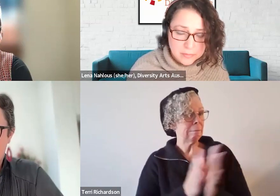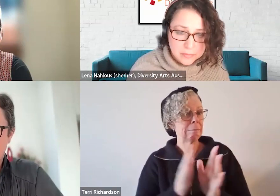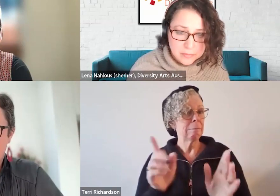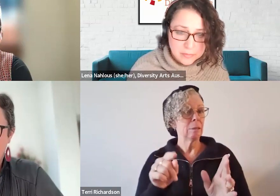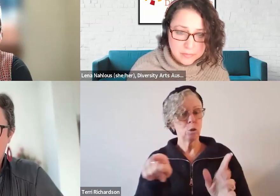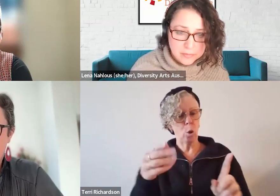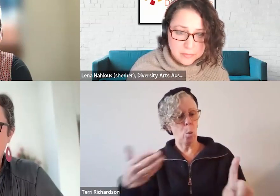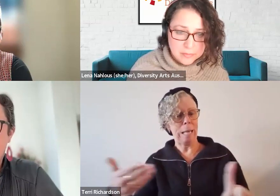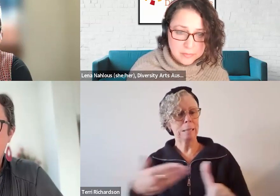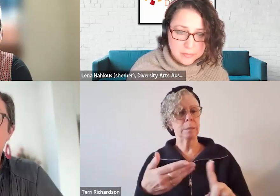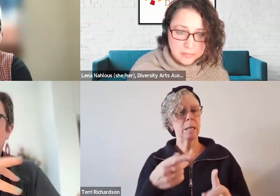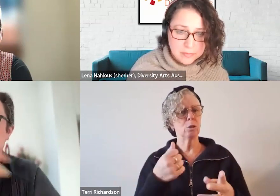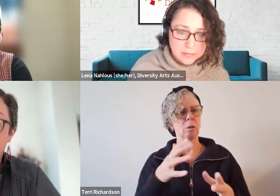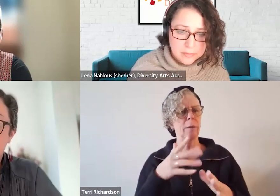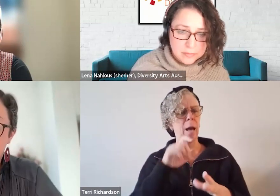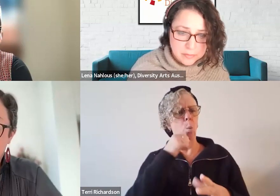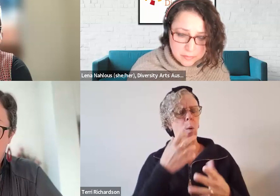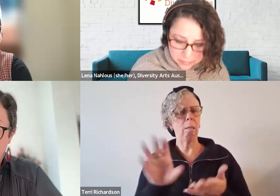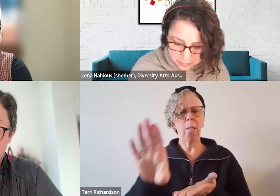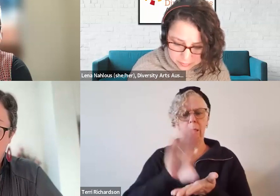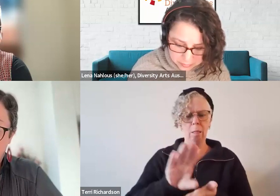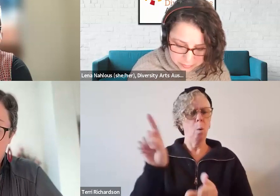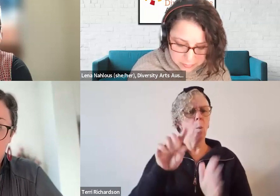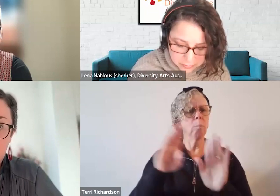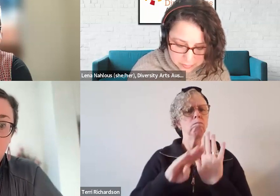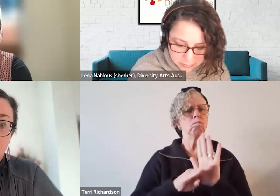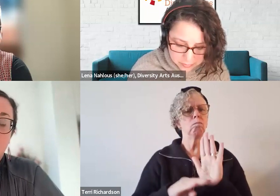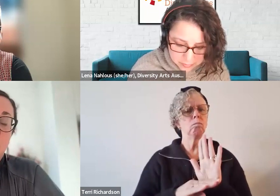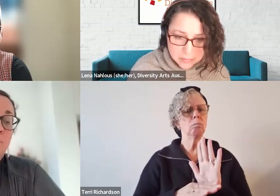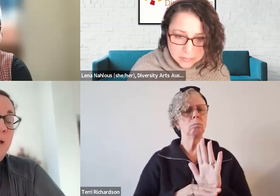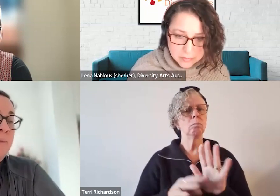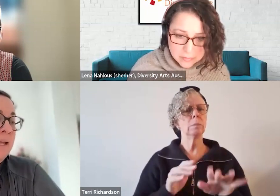like play a hugely influential in this space.